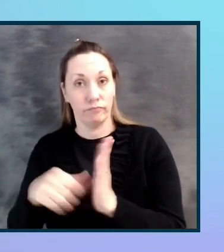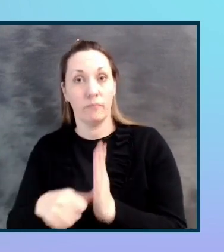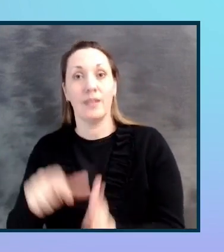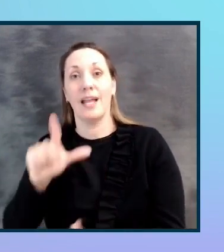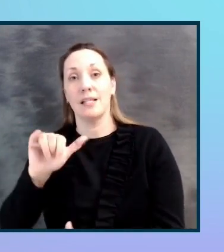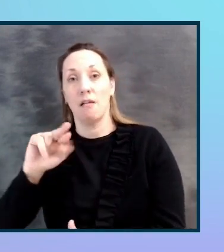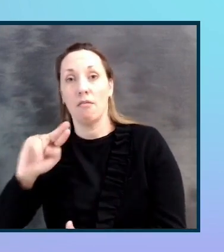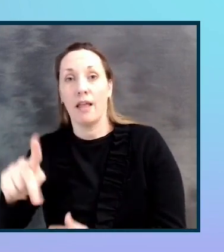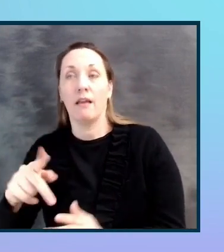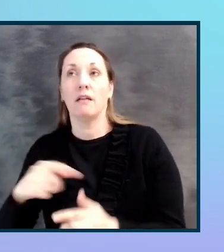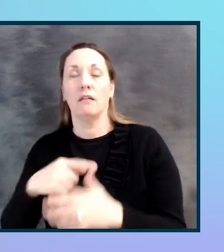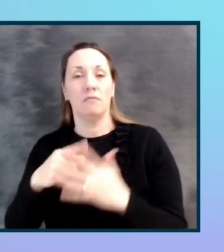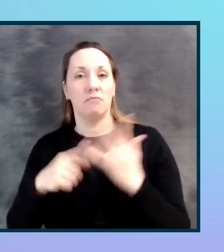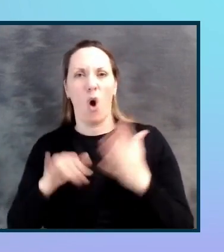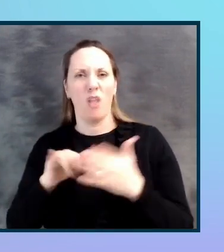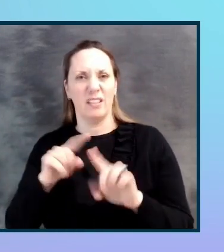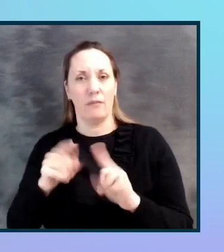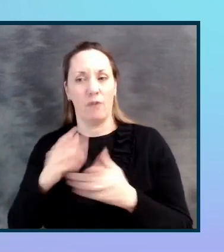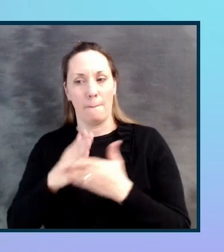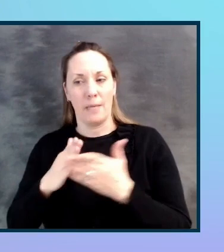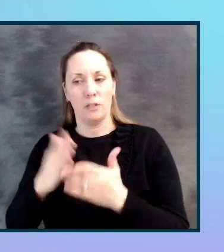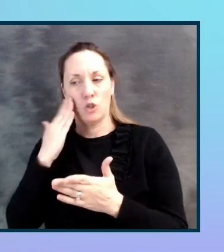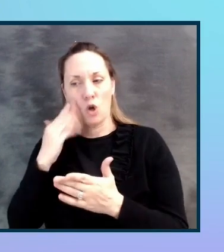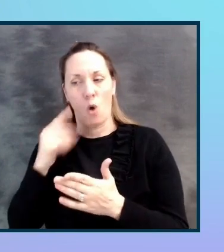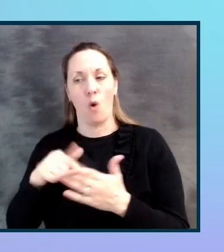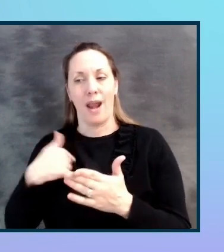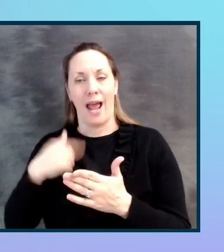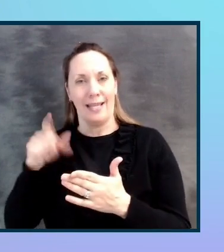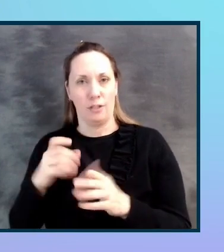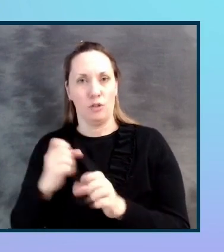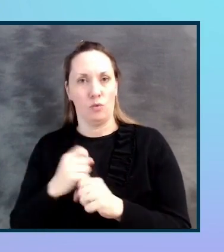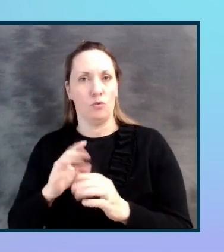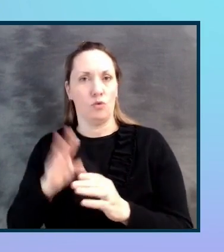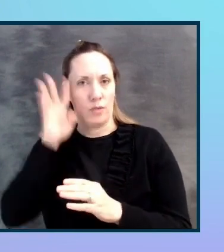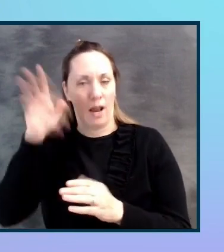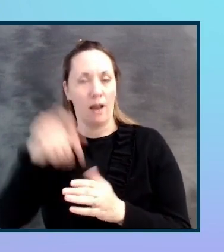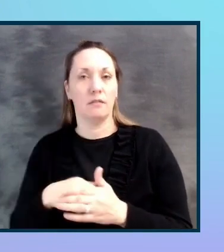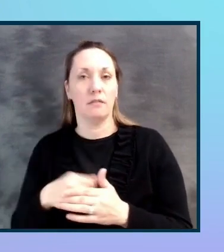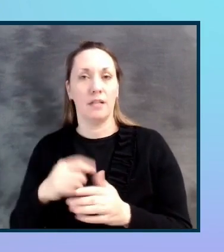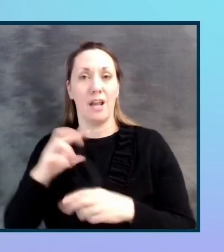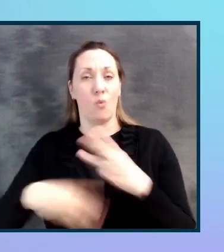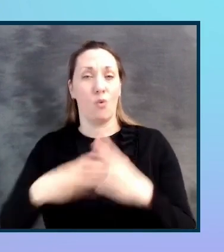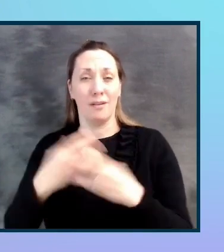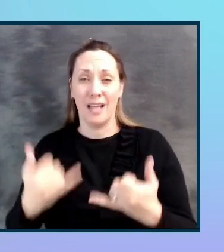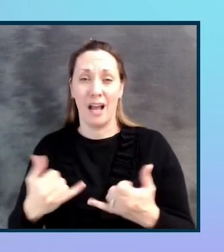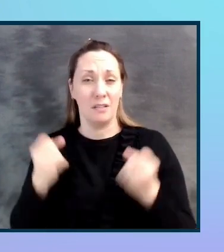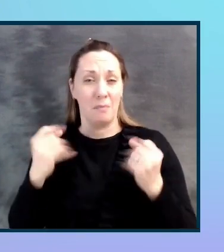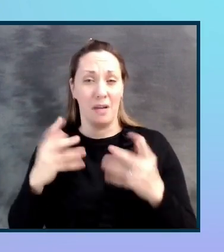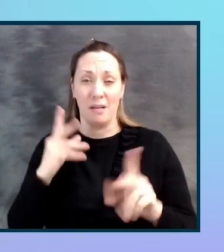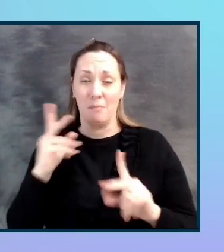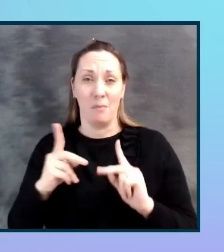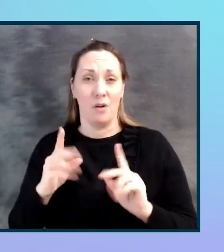All different pieces of that to know what I need to create. 'Cause in the world we live in now so many people consume designs and just make it all.